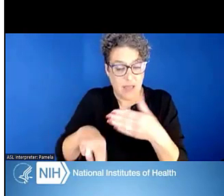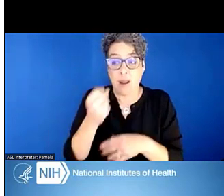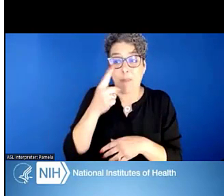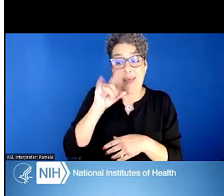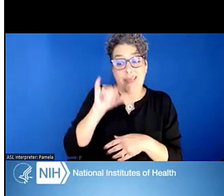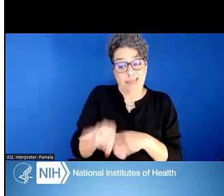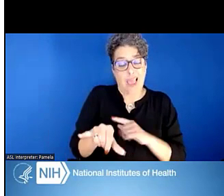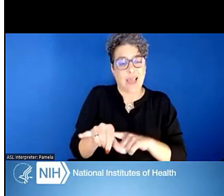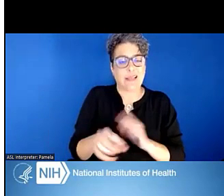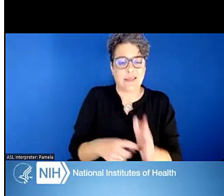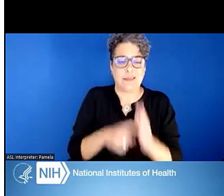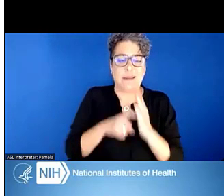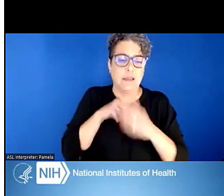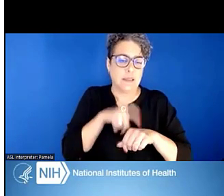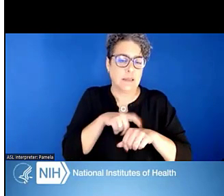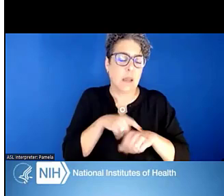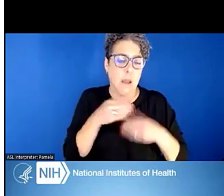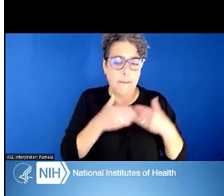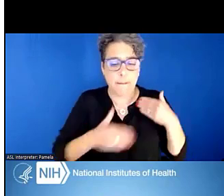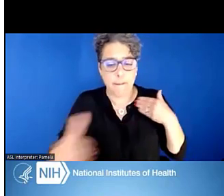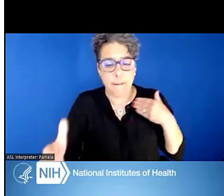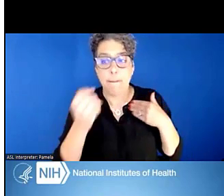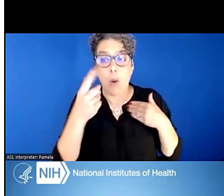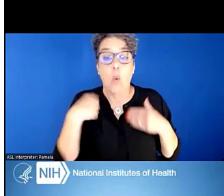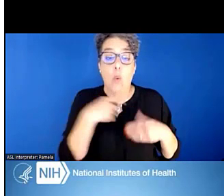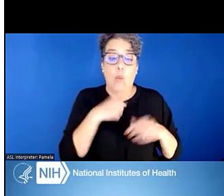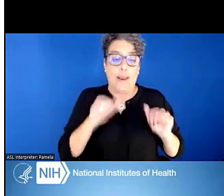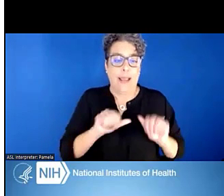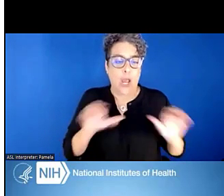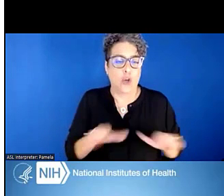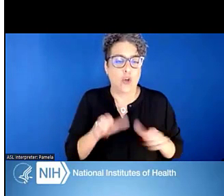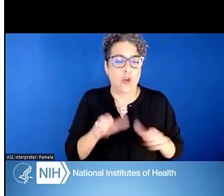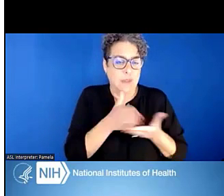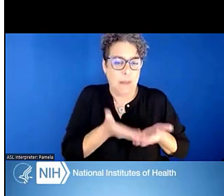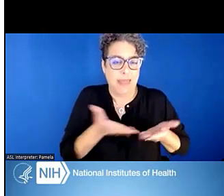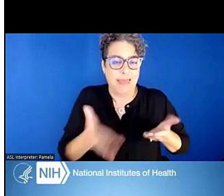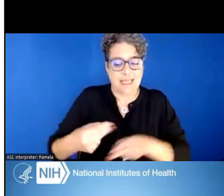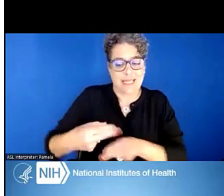there are interim actions that we can take at the NIH. Of course, we want to protect the public.